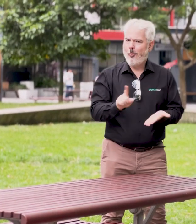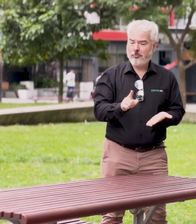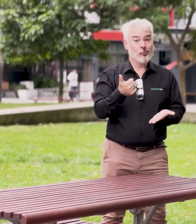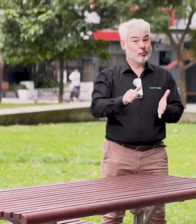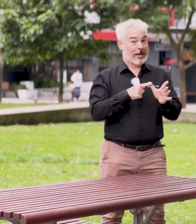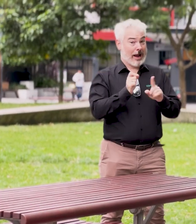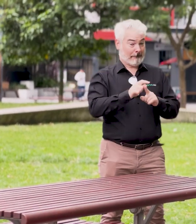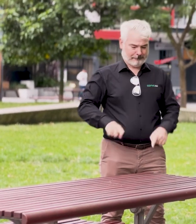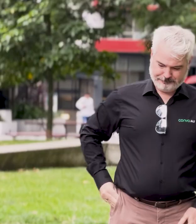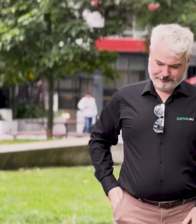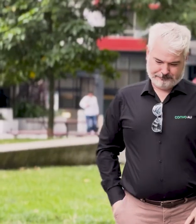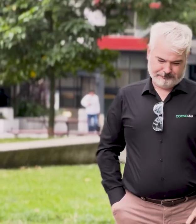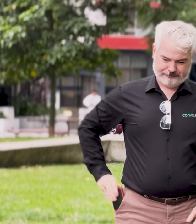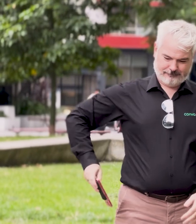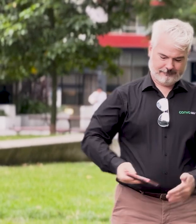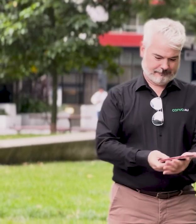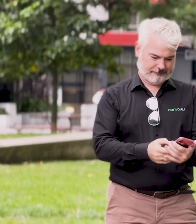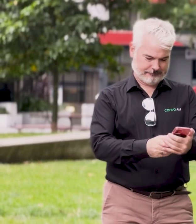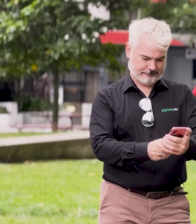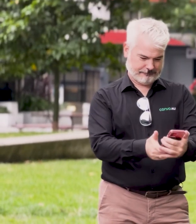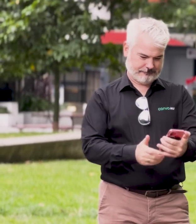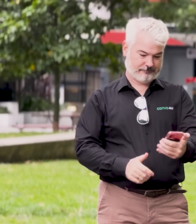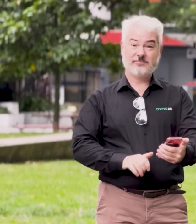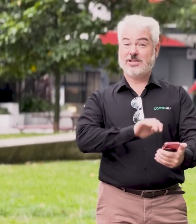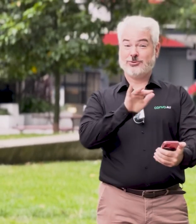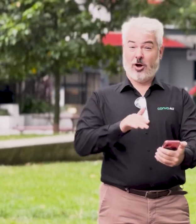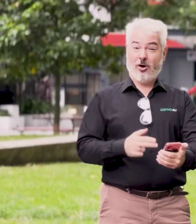All you need to do is enter